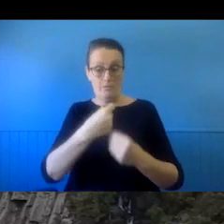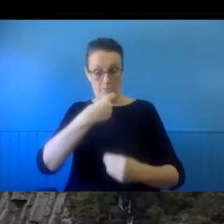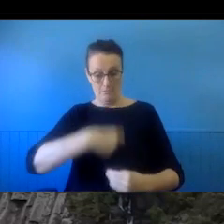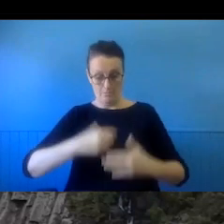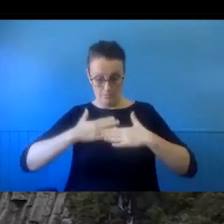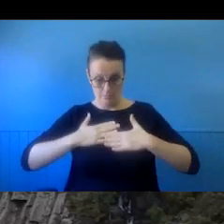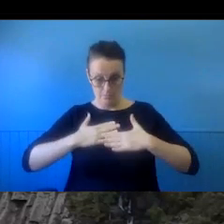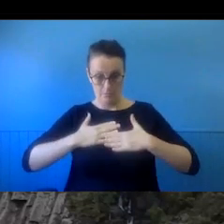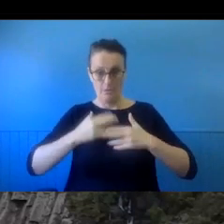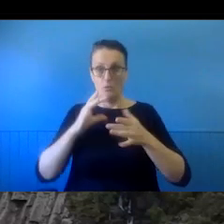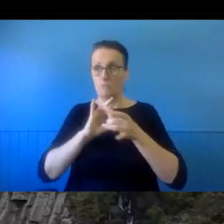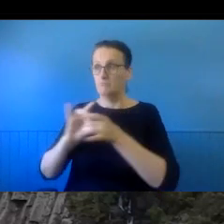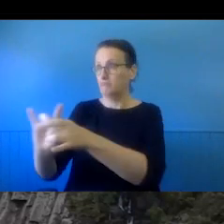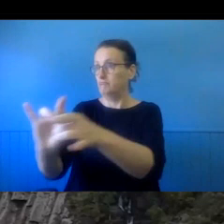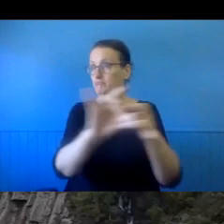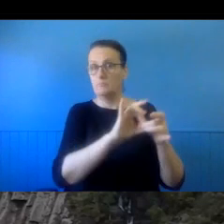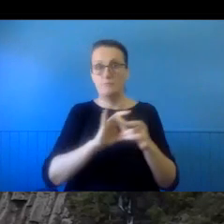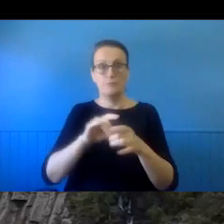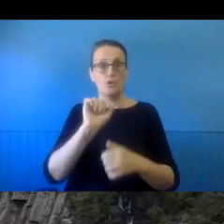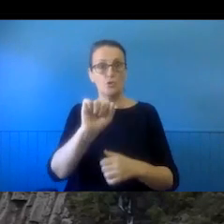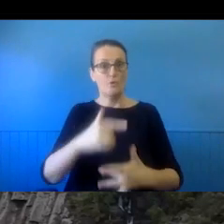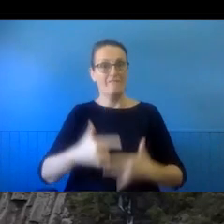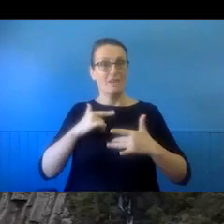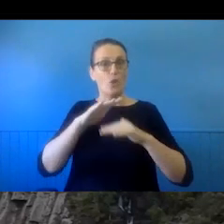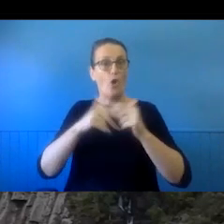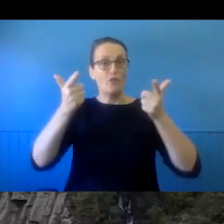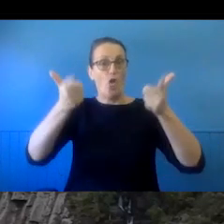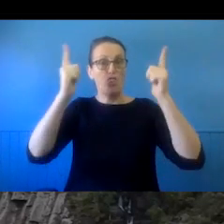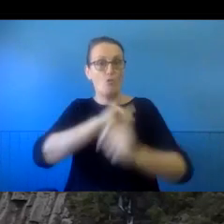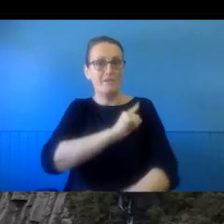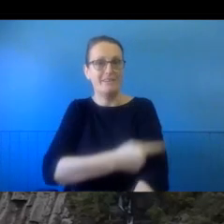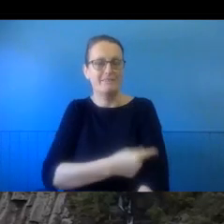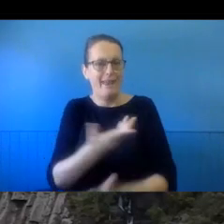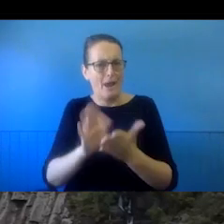your relationship to authority? How do you feel when people look to your